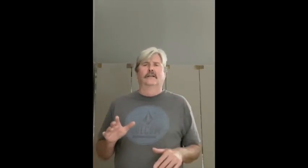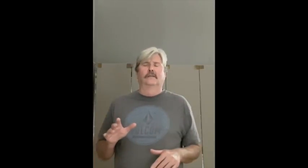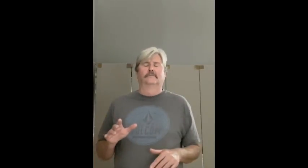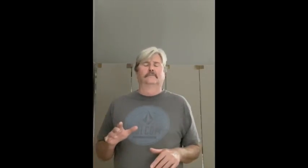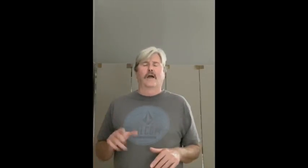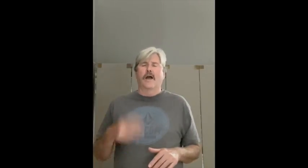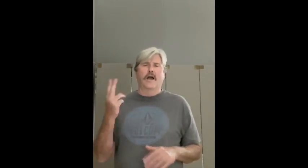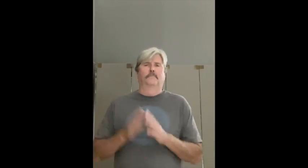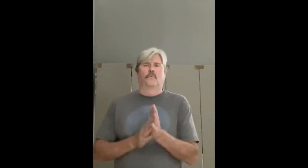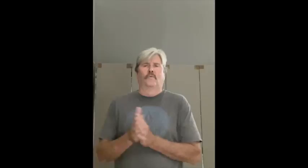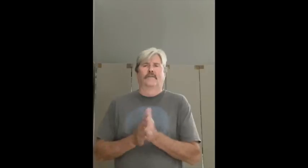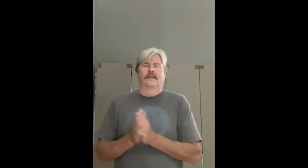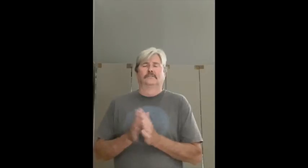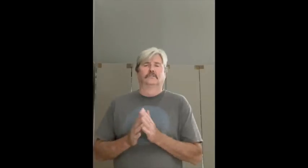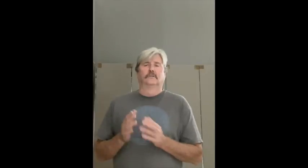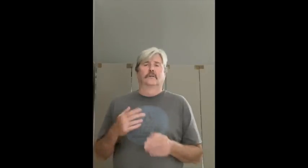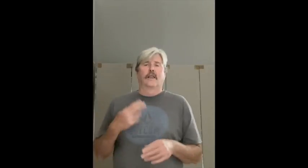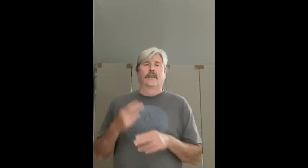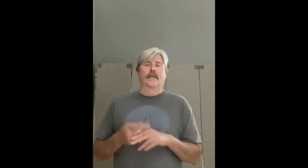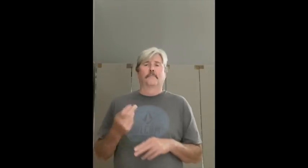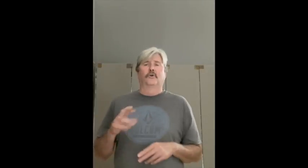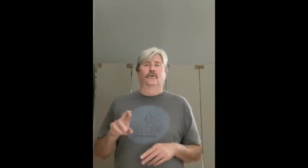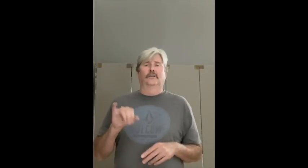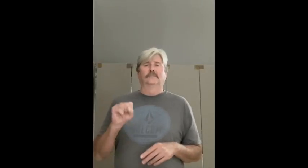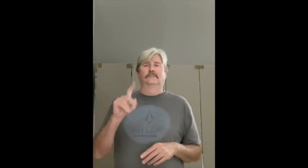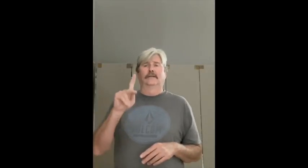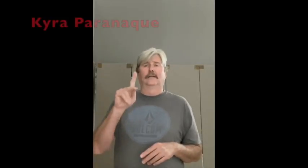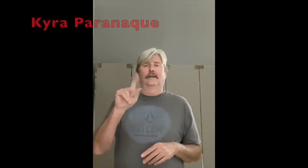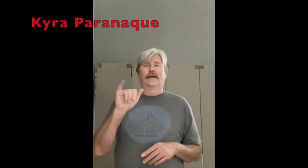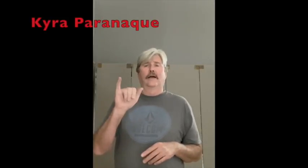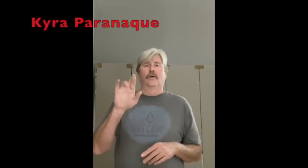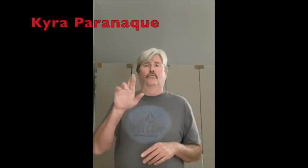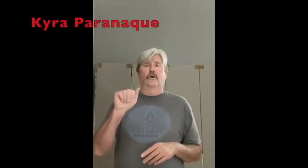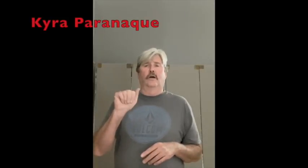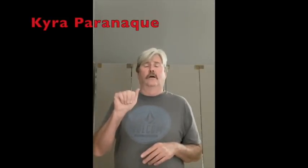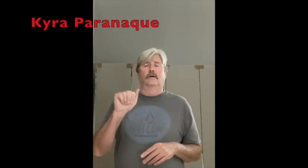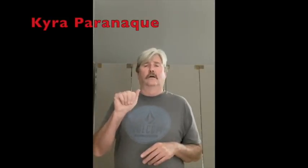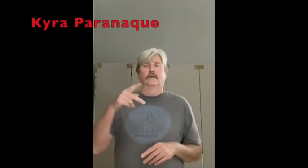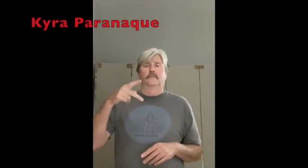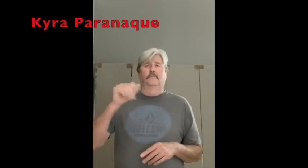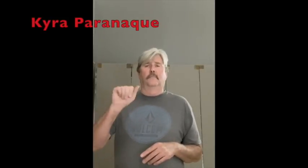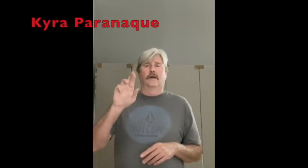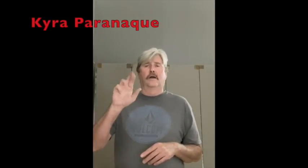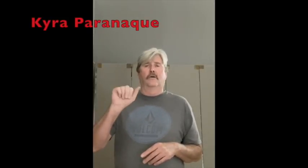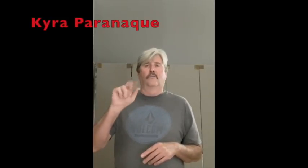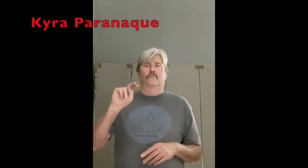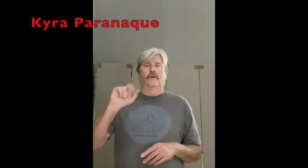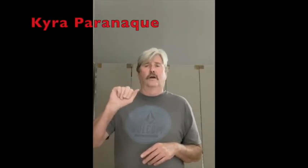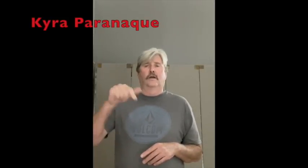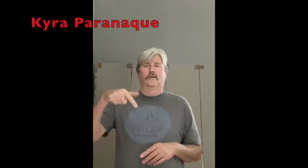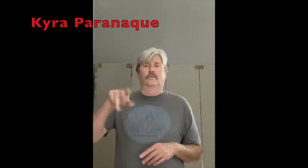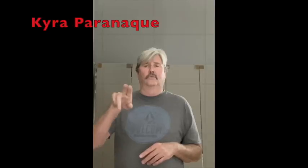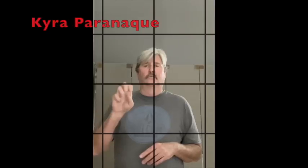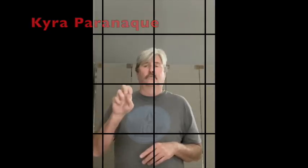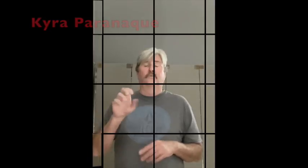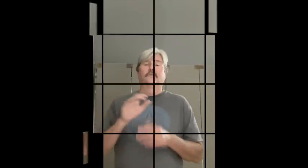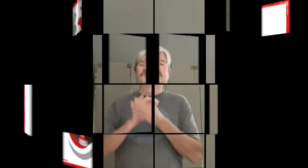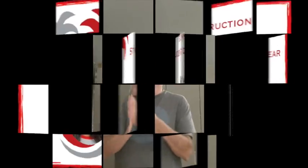Highly motivated. Anne, this student is Kira. Pranke congratulations.